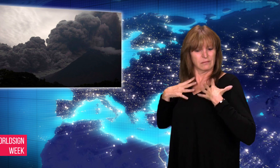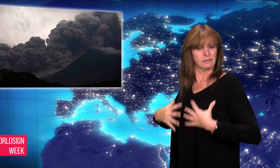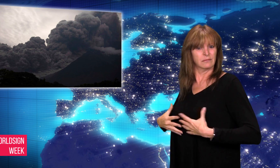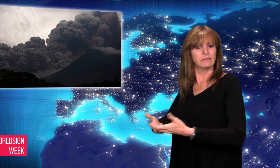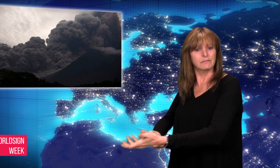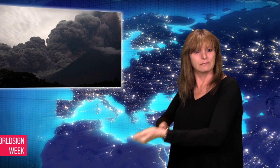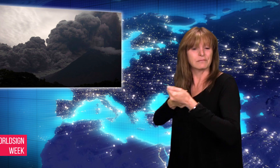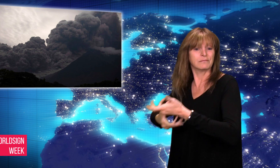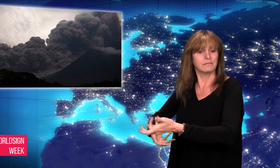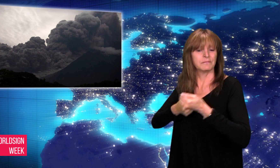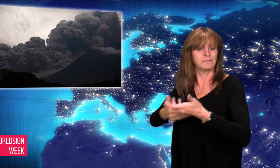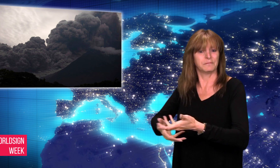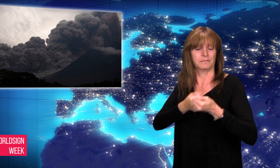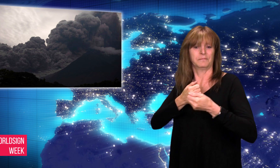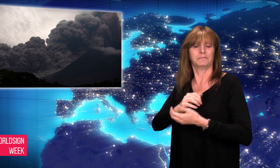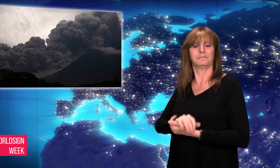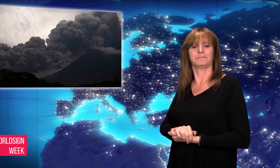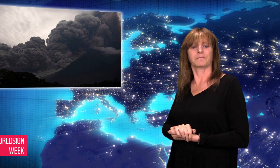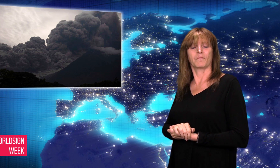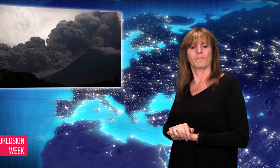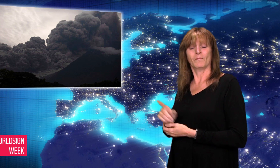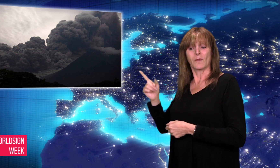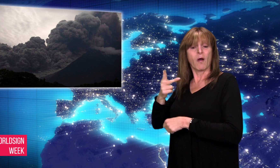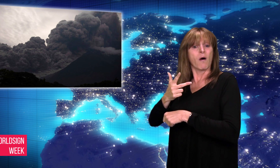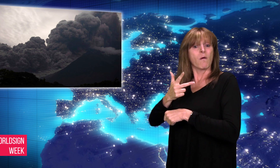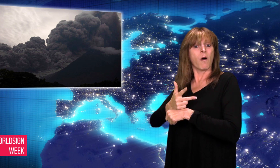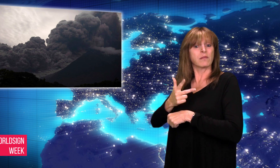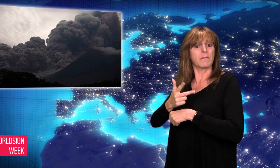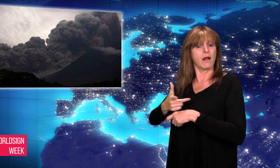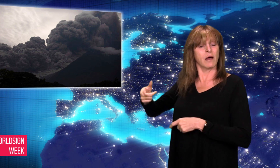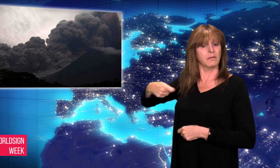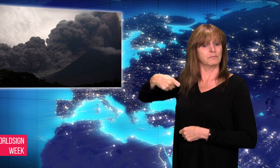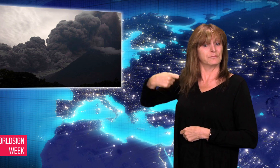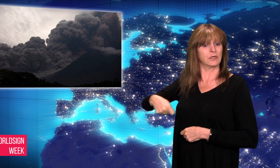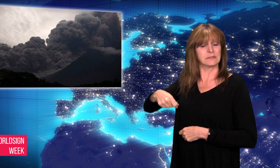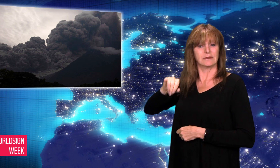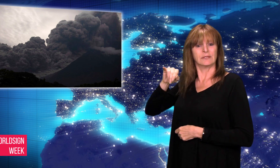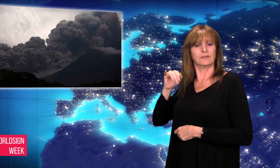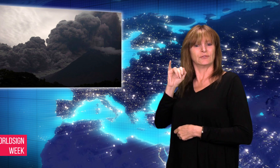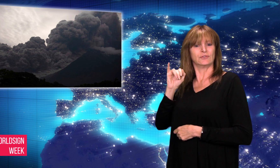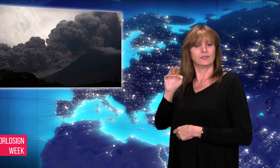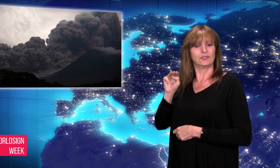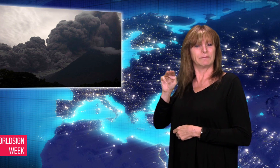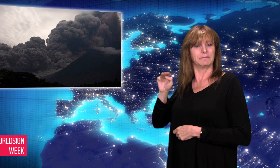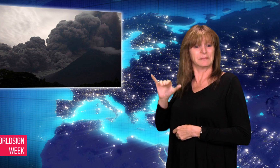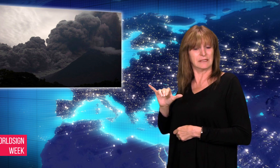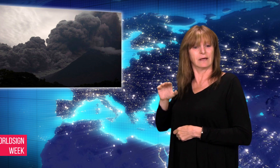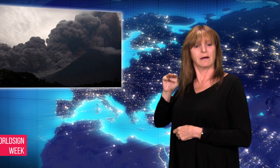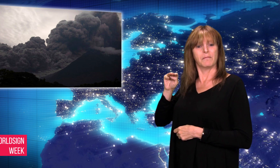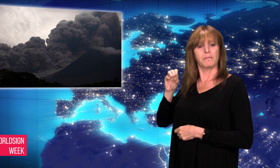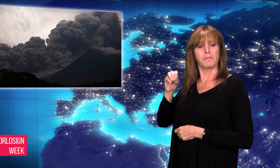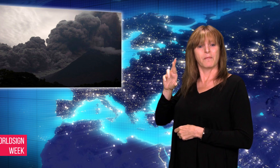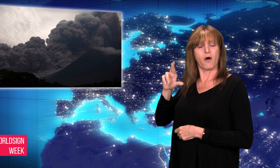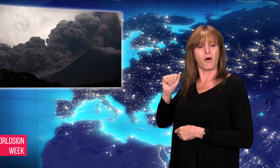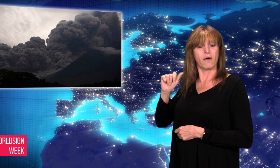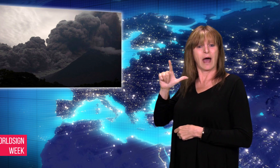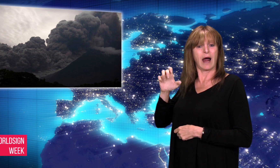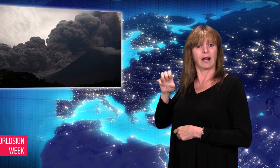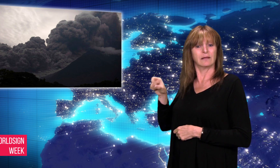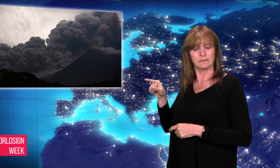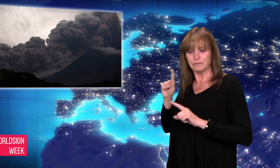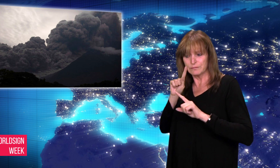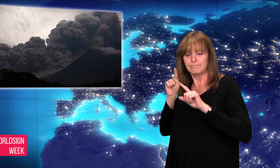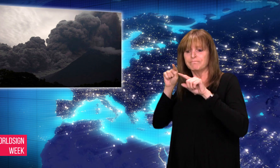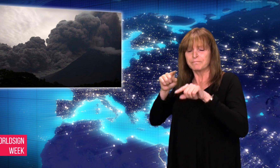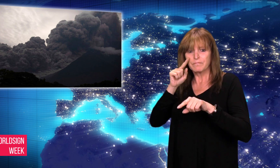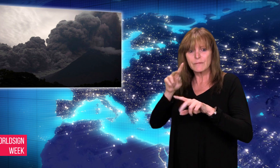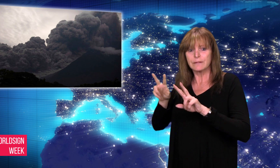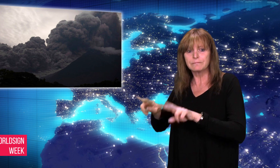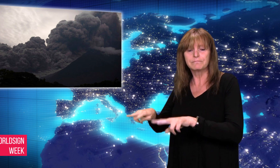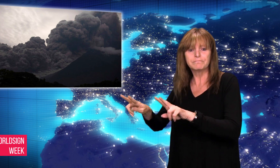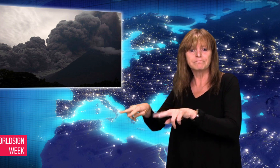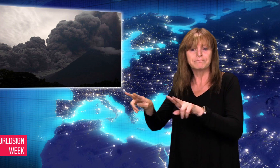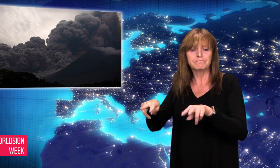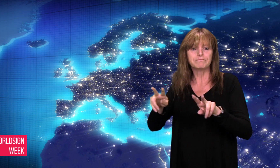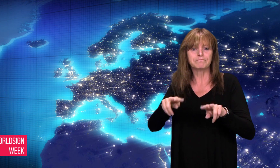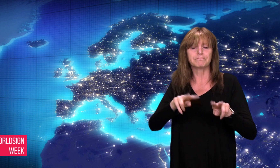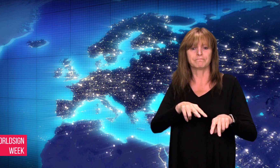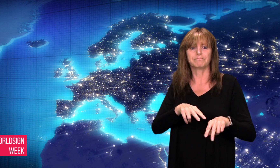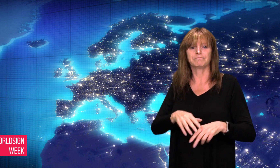visited the disaster site.